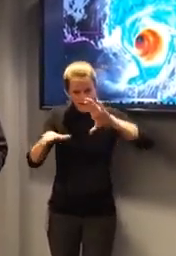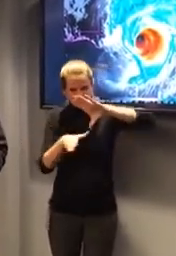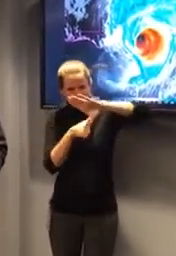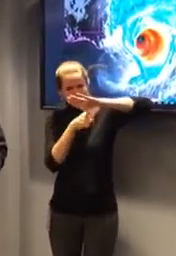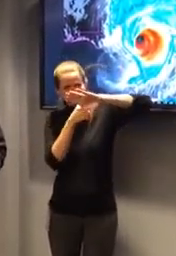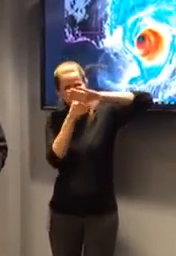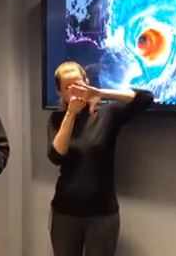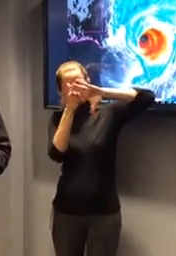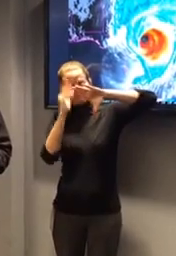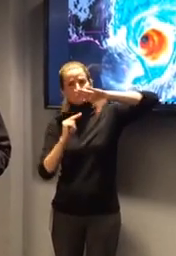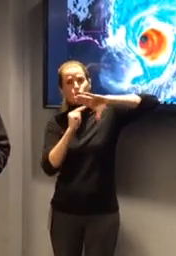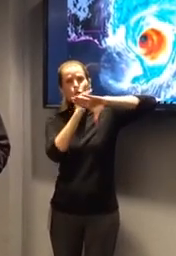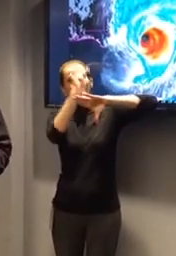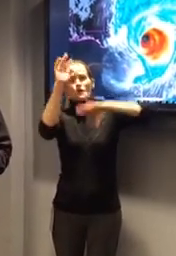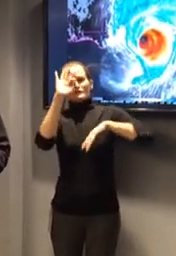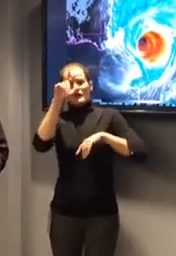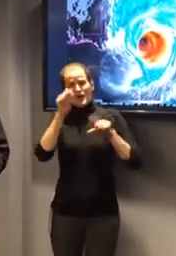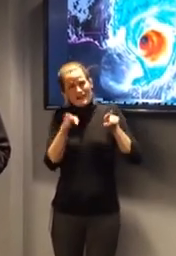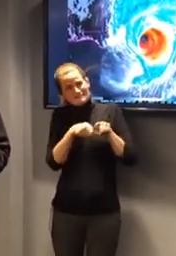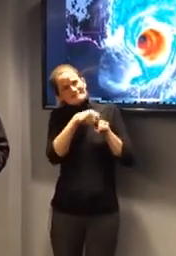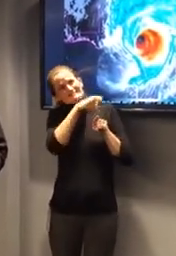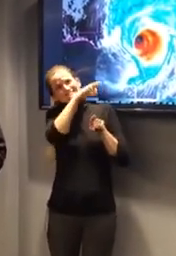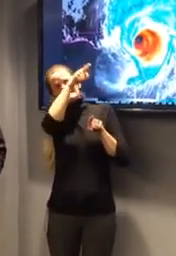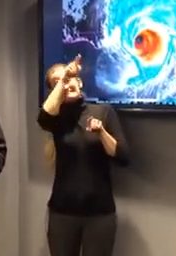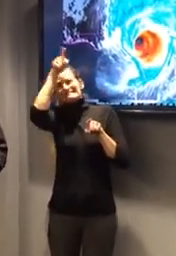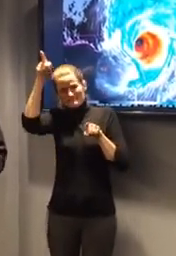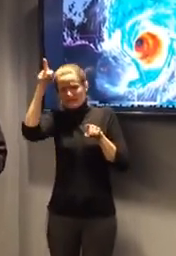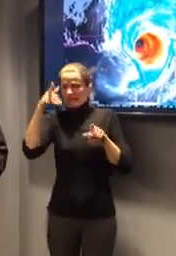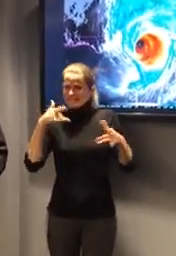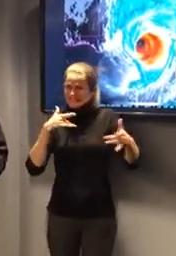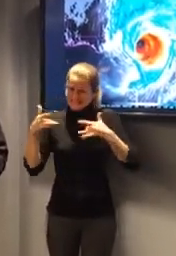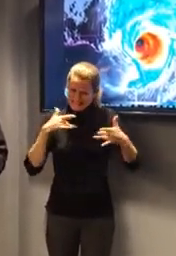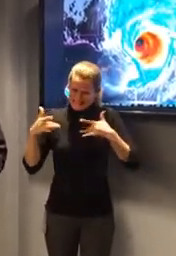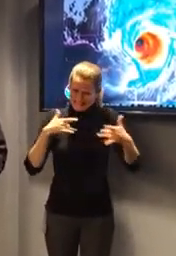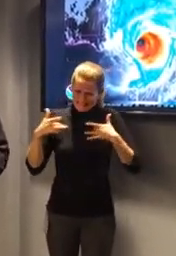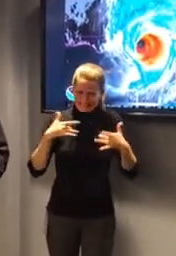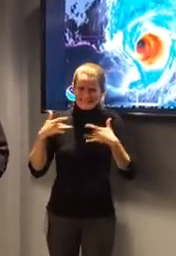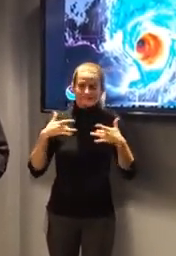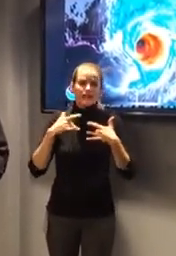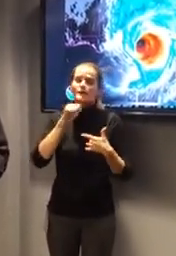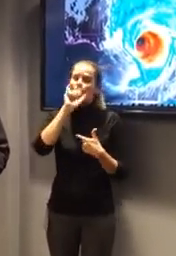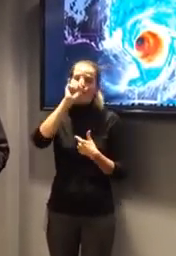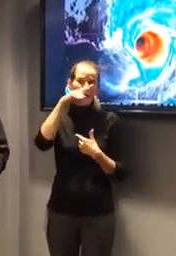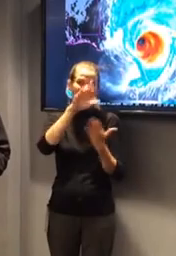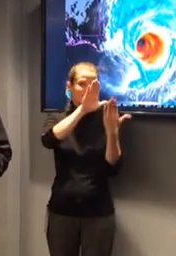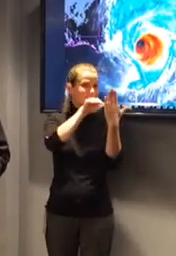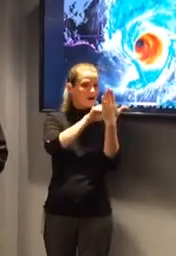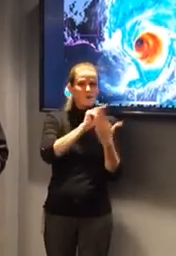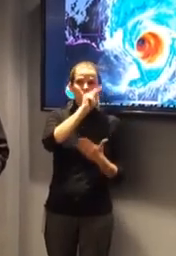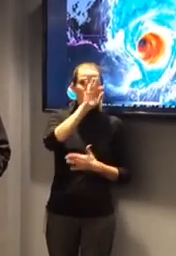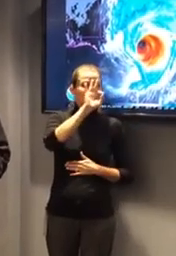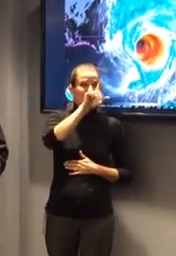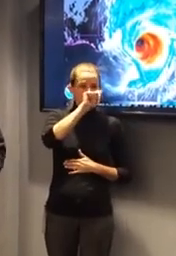not only about central and northern Florida but we're very worried about Georgia, South Carolina, and North Carolina too.